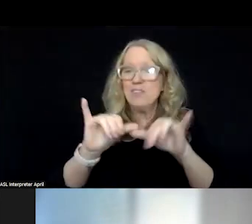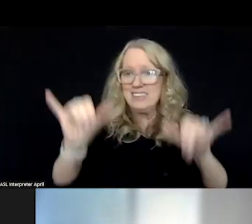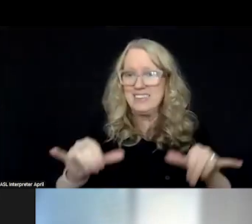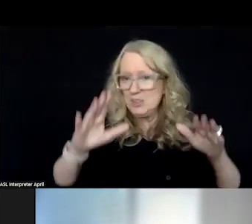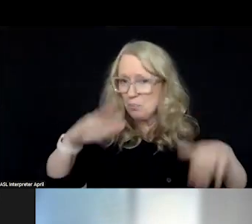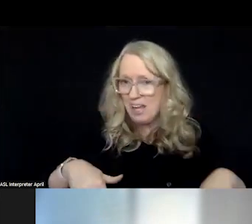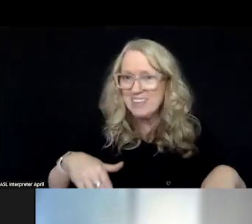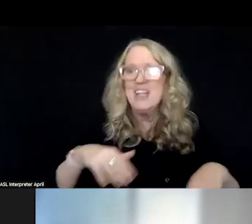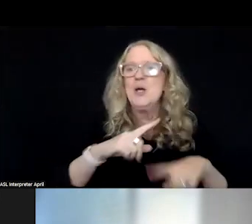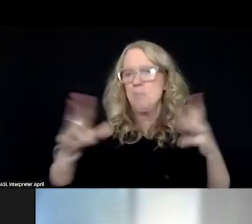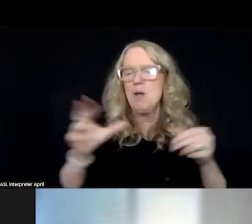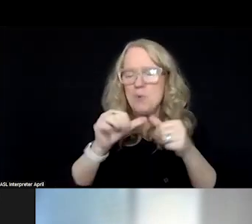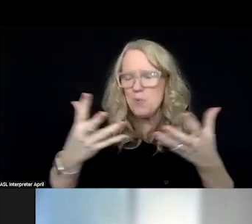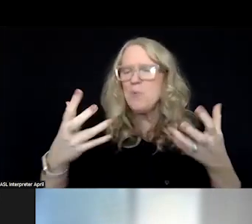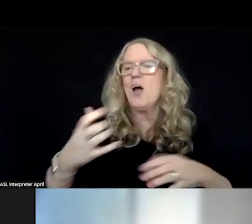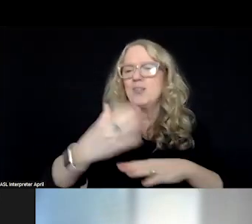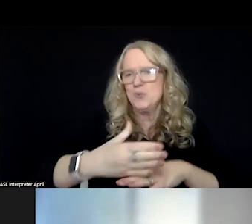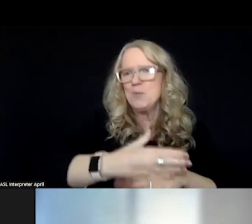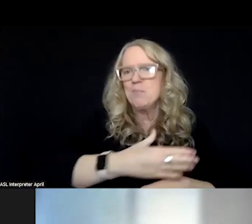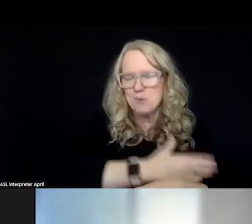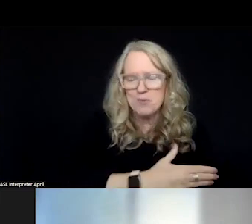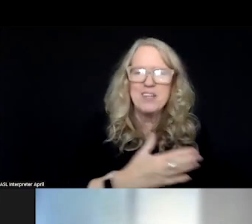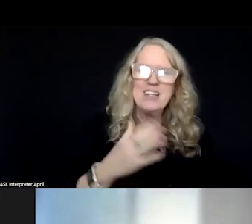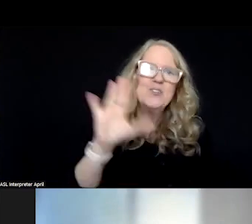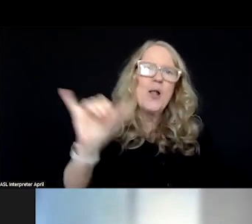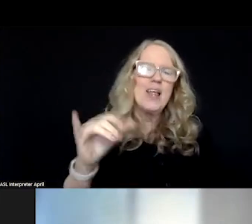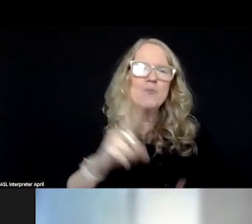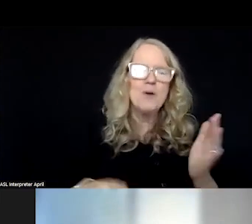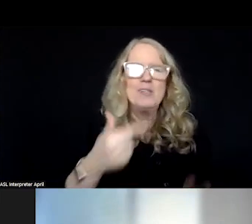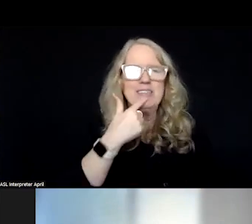TO IMPROVE UPON IT. LIKE I SAID, WE WORKED WITH THE ALLIANCE